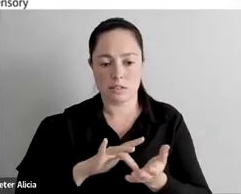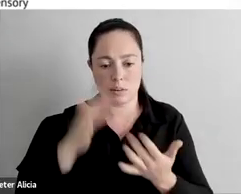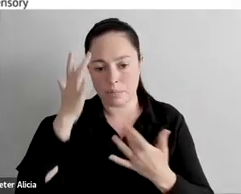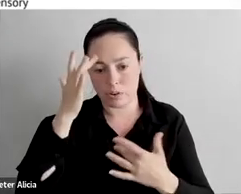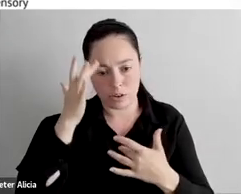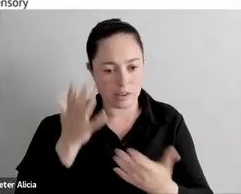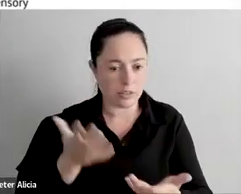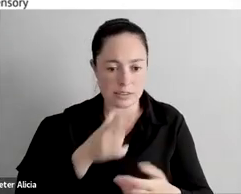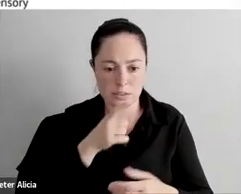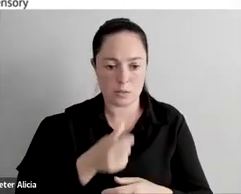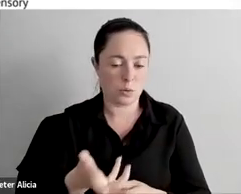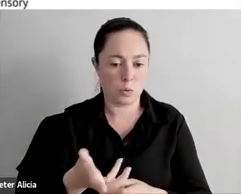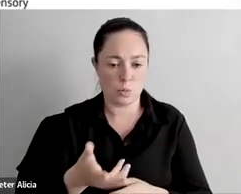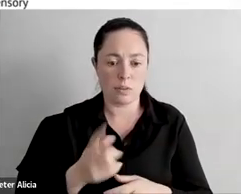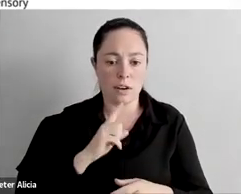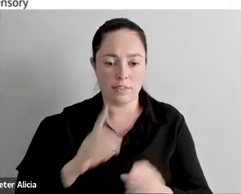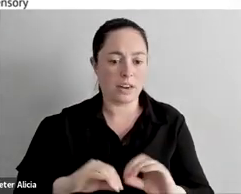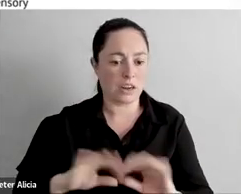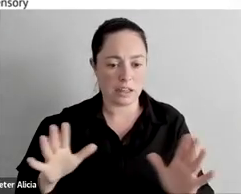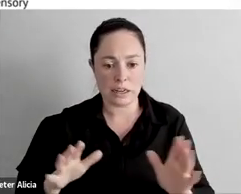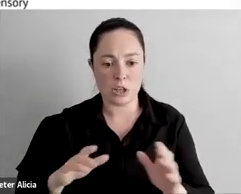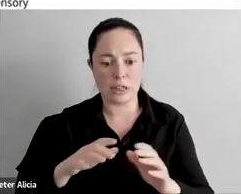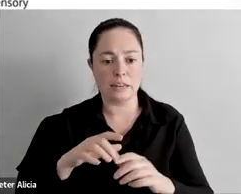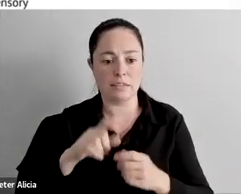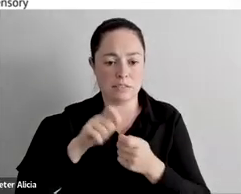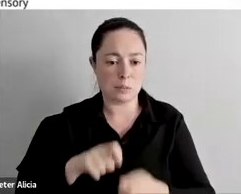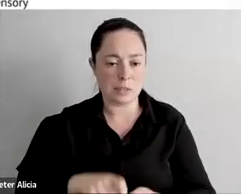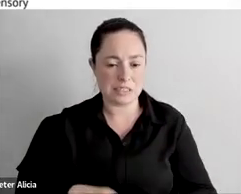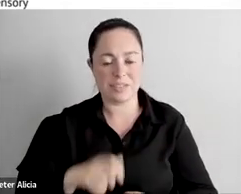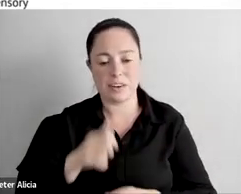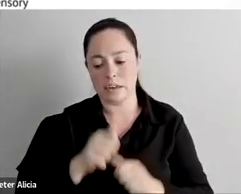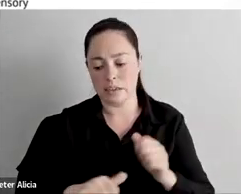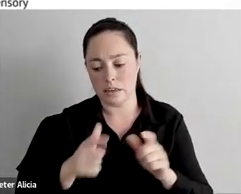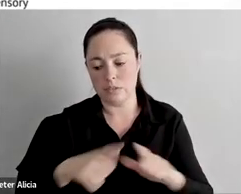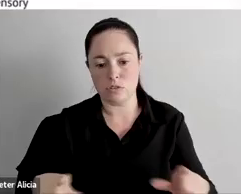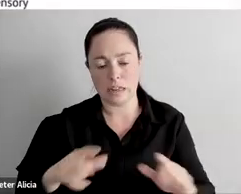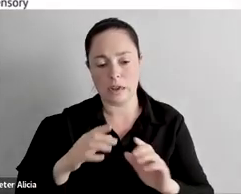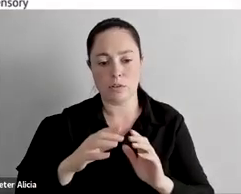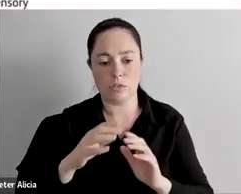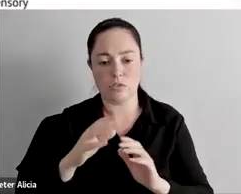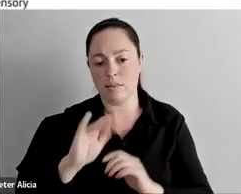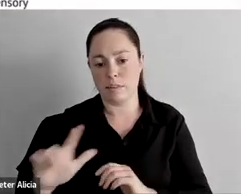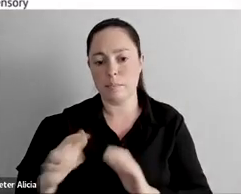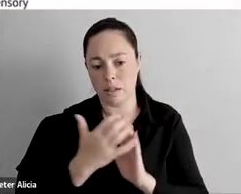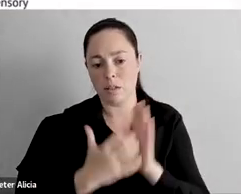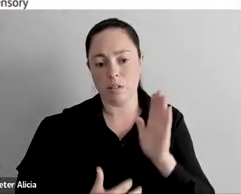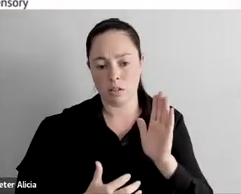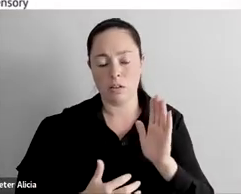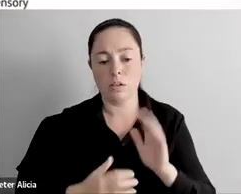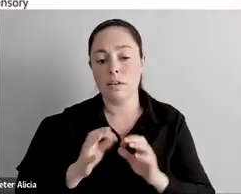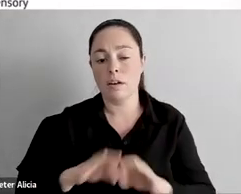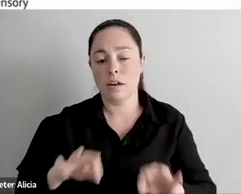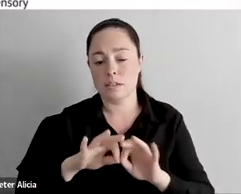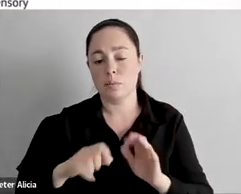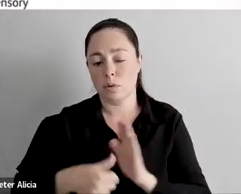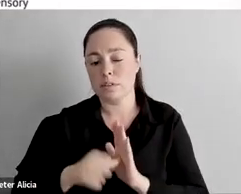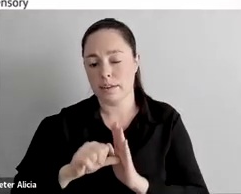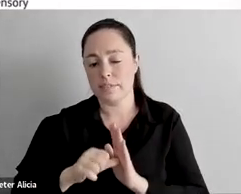explicitly mentioned in the language of the bill. And I think what is really important to note here is that